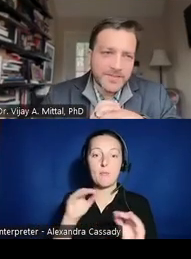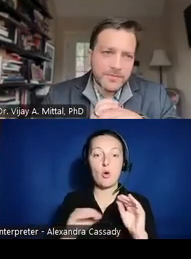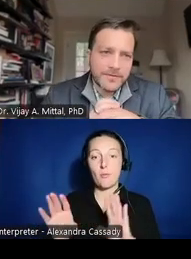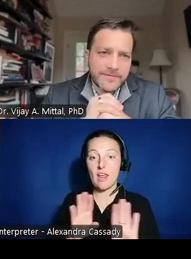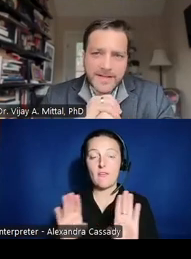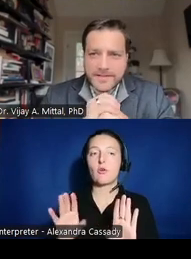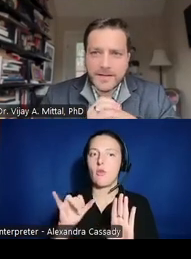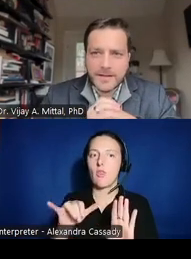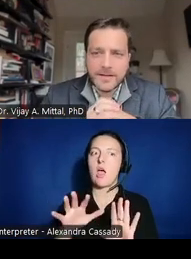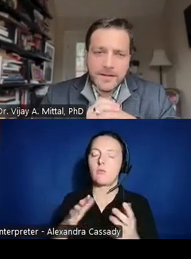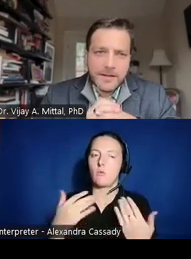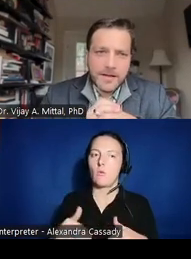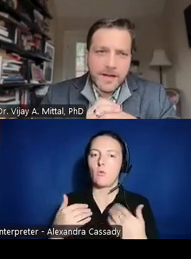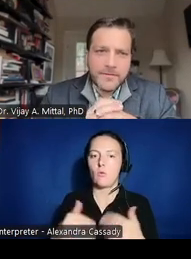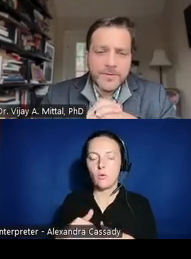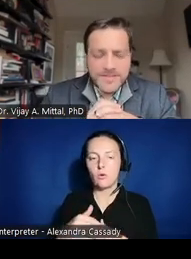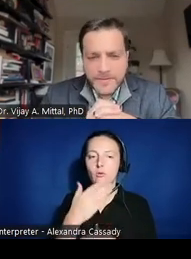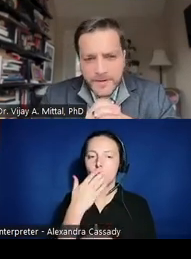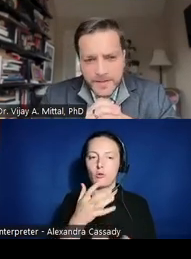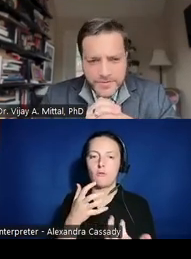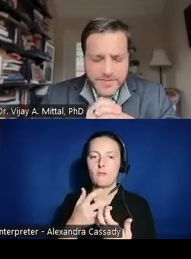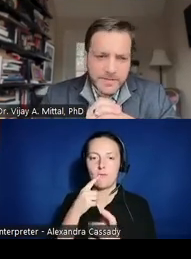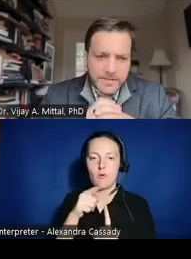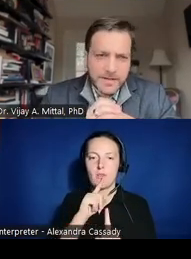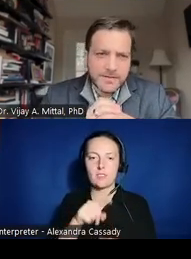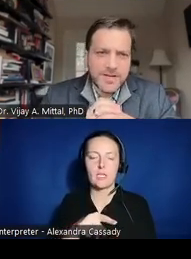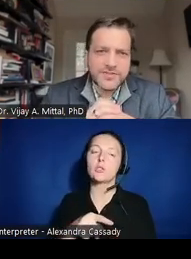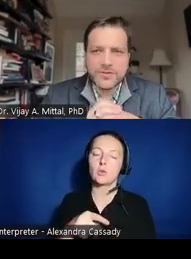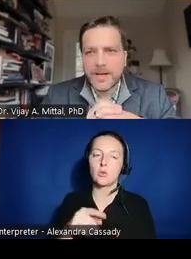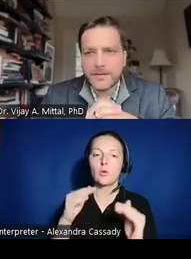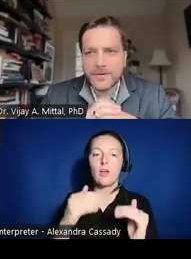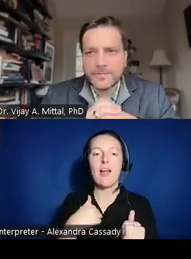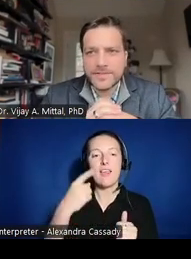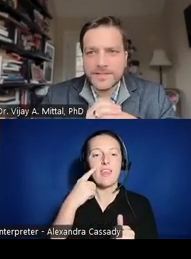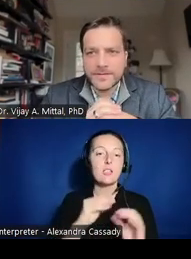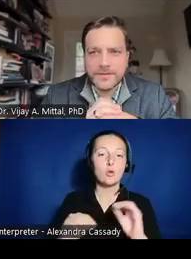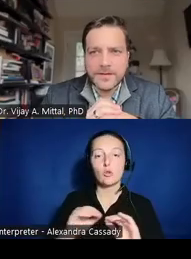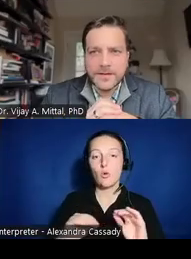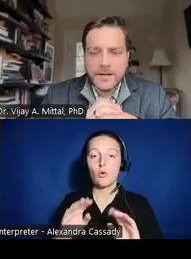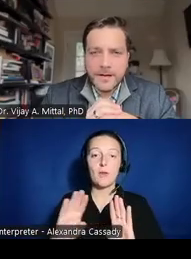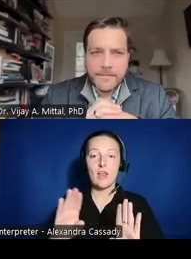absolutely fascinating. I've always been very interested in gesture behavior in particular.